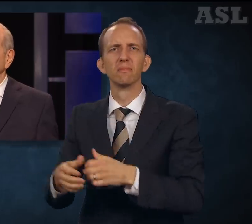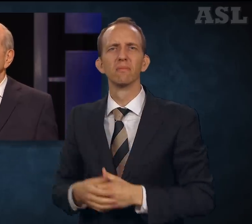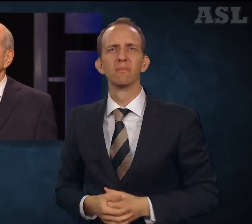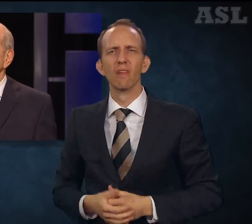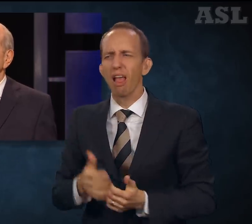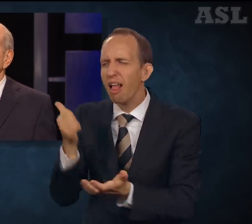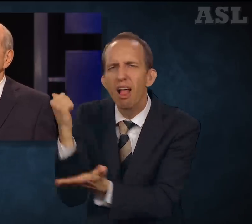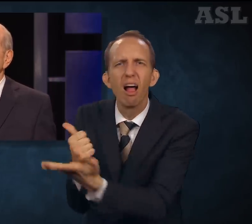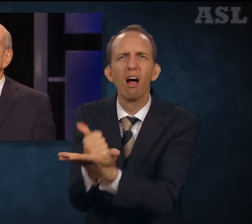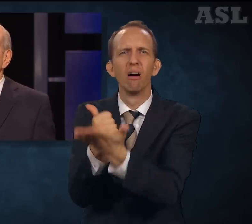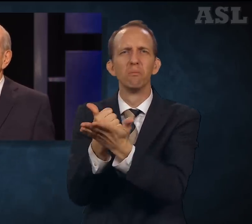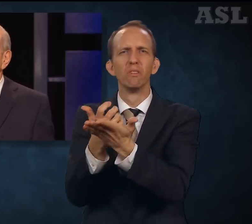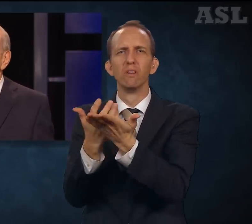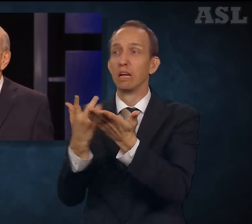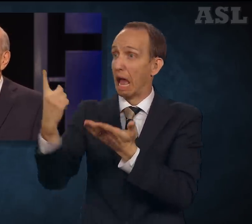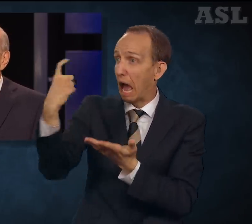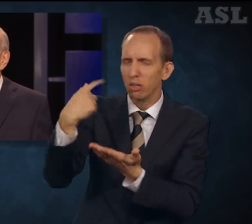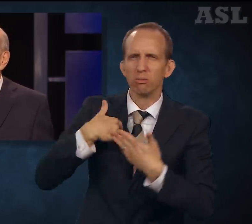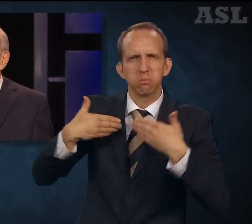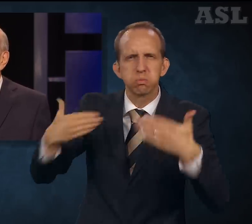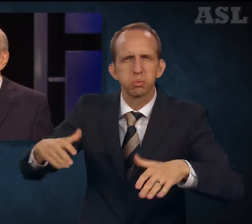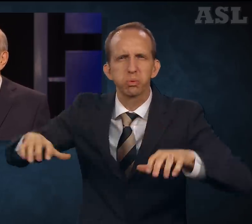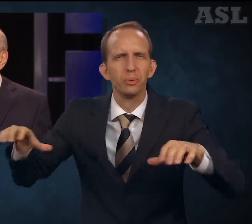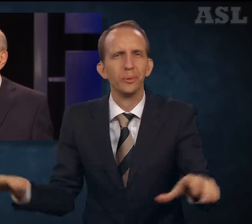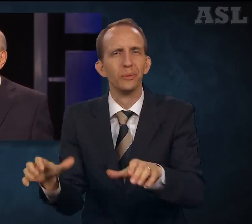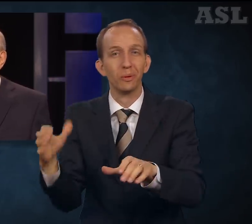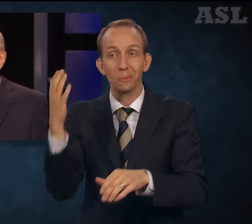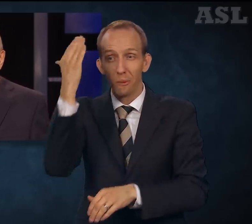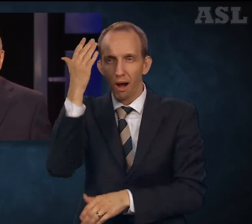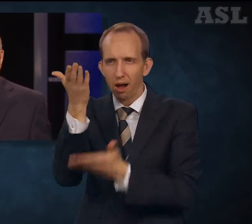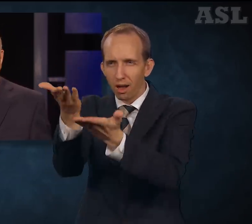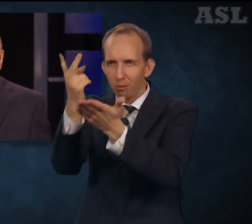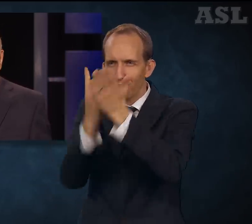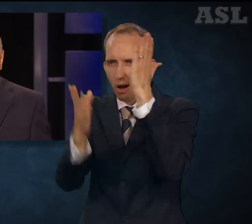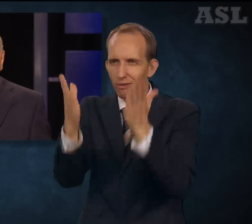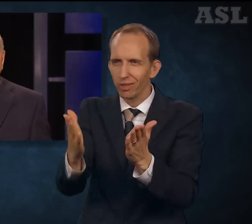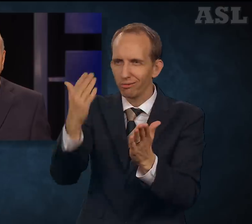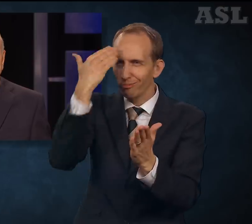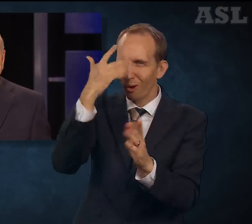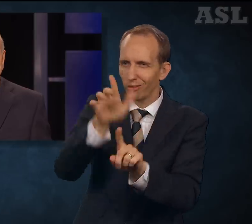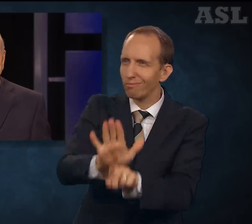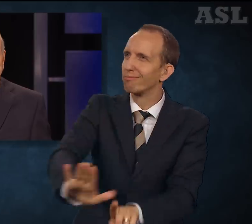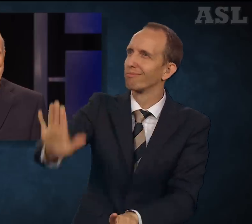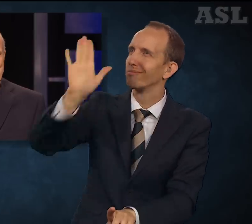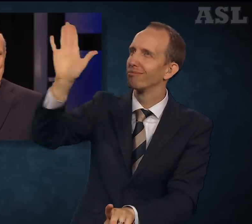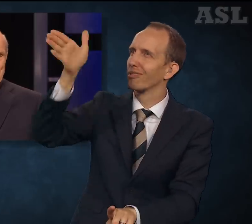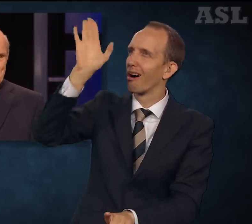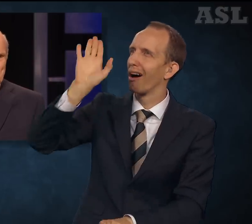ANOTHER SAID, "I WOULD DROP WHATEVER I'M DOING AND HELP! I WOULD GO AND DO